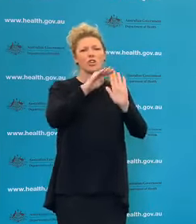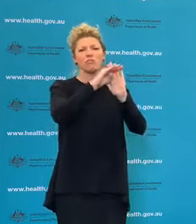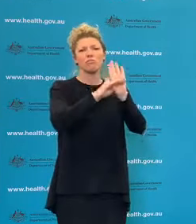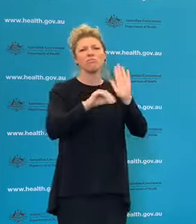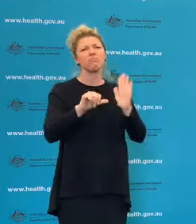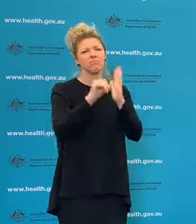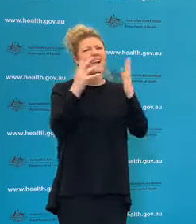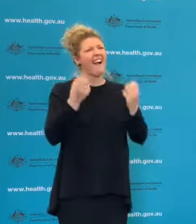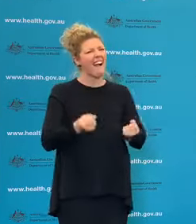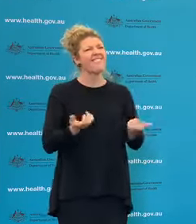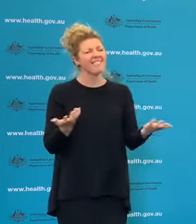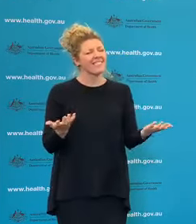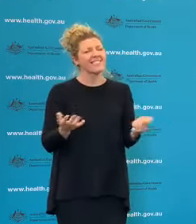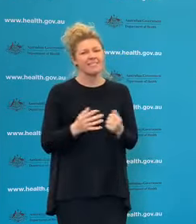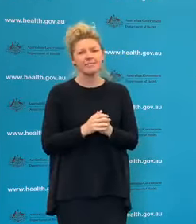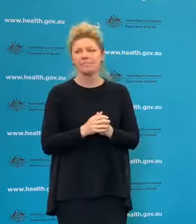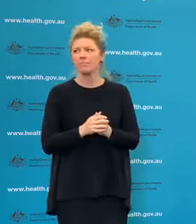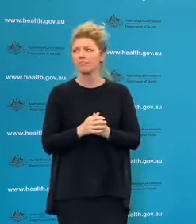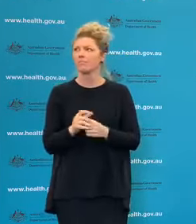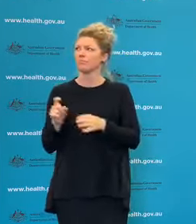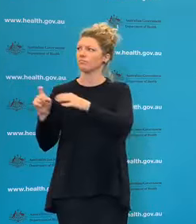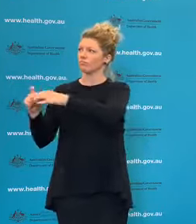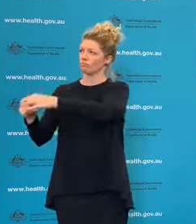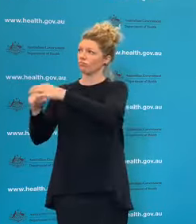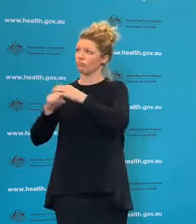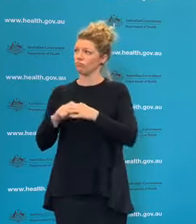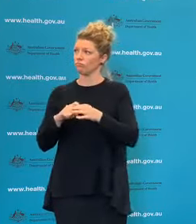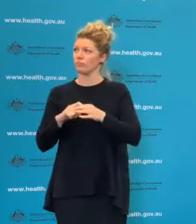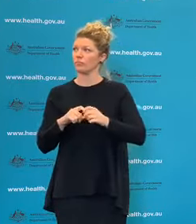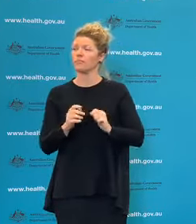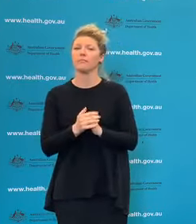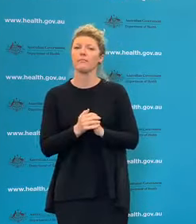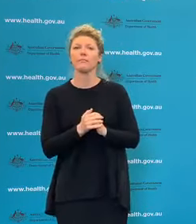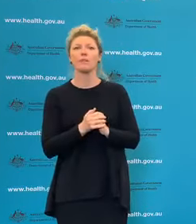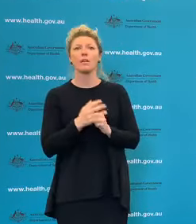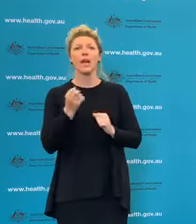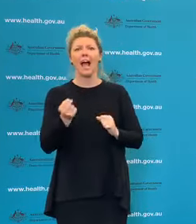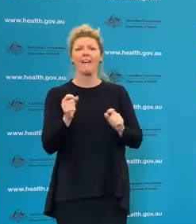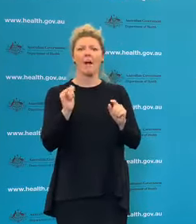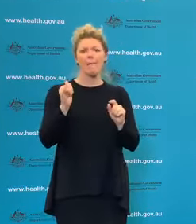On a related matter. We're see the prospect of a trans-Tasman bubble, what measures- will